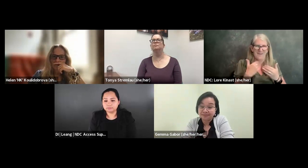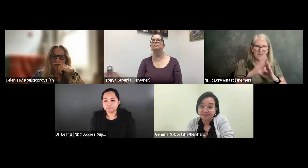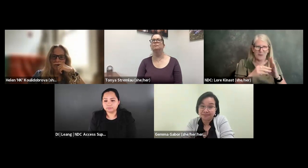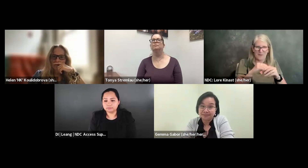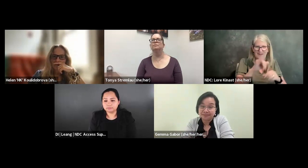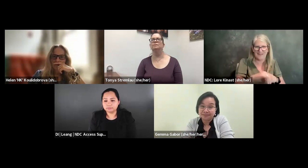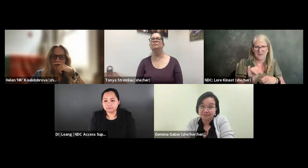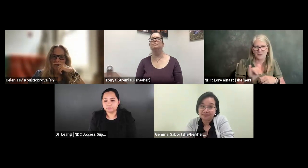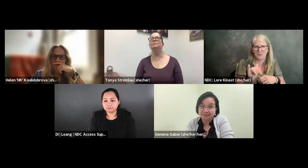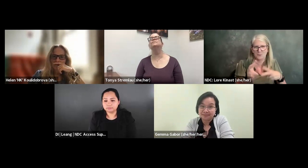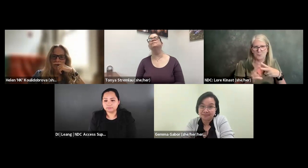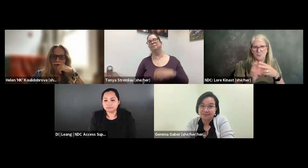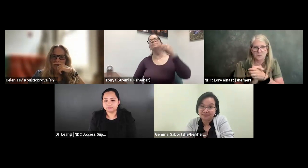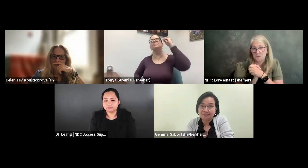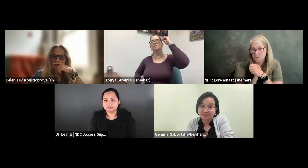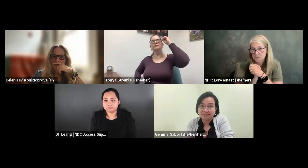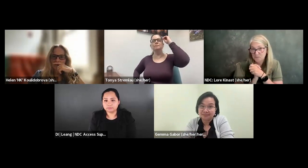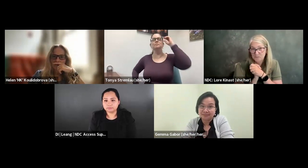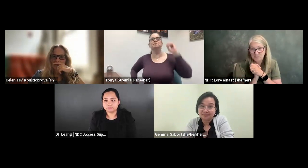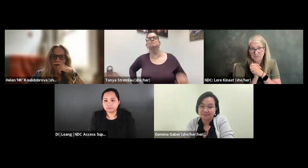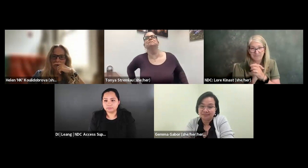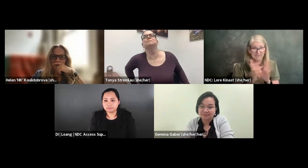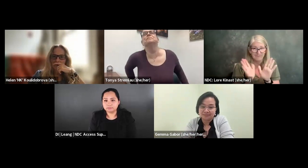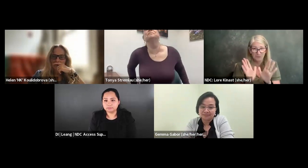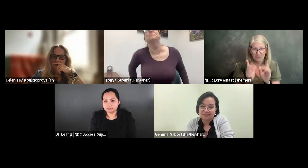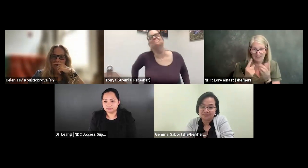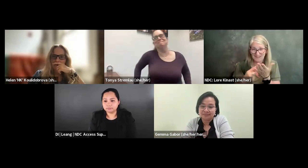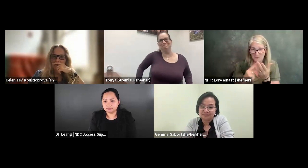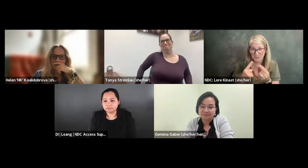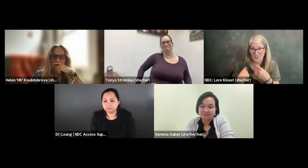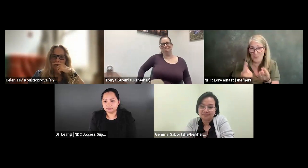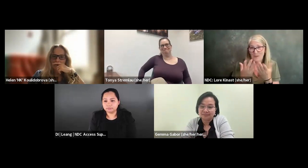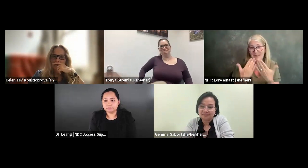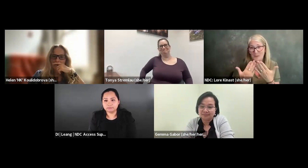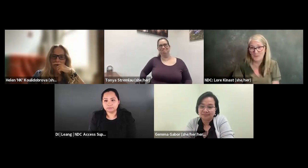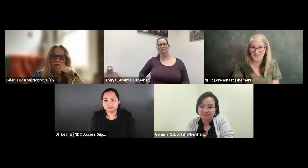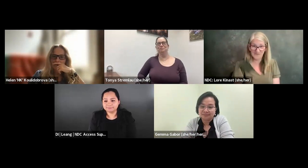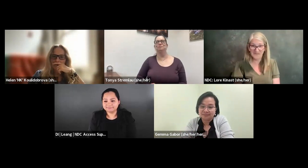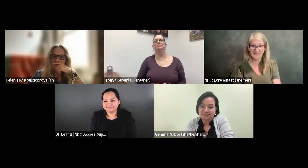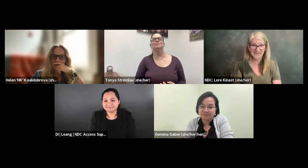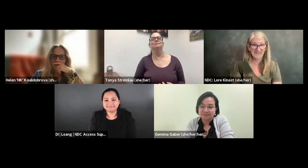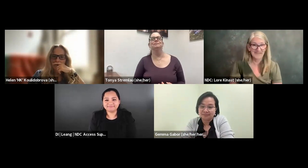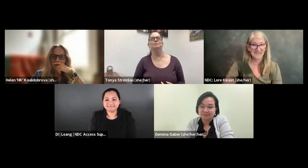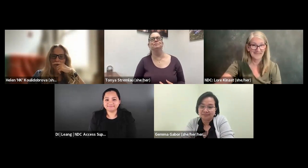about language acquisition that might help any professionals here in our audience who don't have that background.